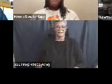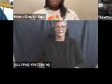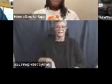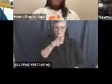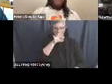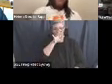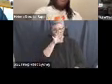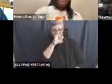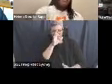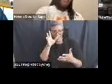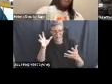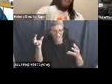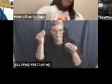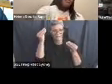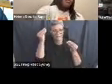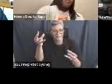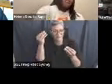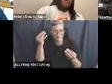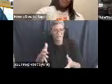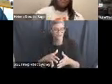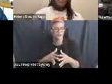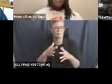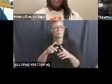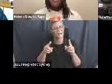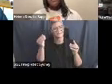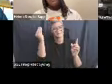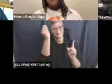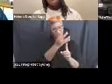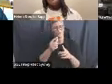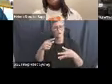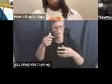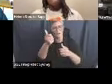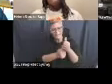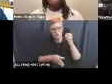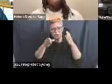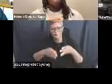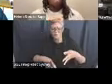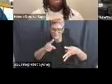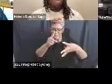the deep expertise and lived experience that each one of them bring. So, um, from the bottom and top